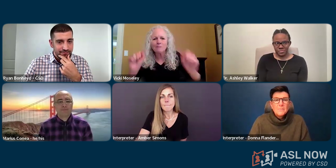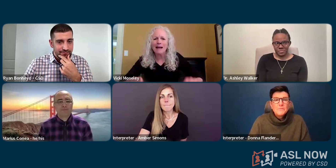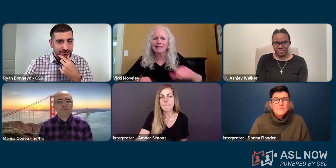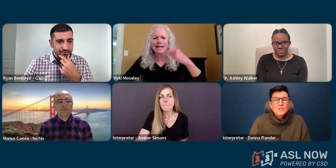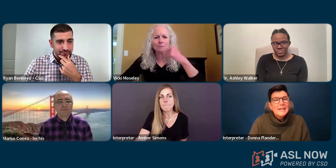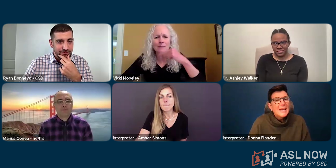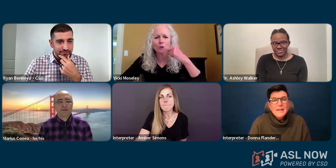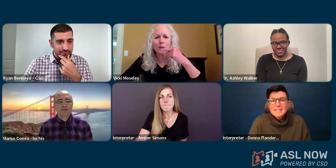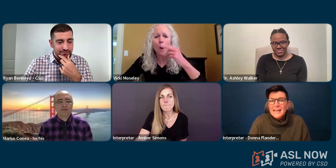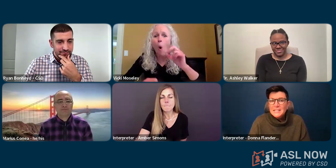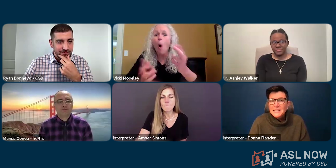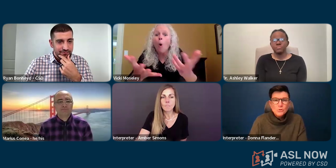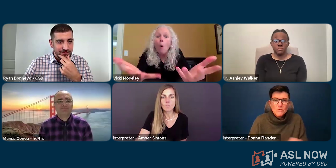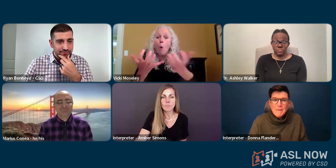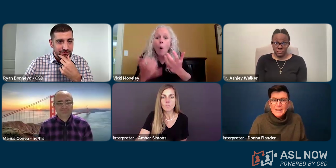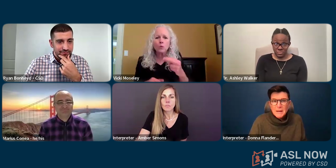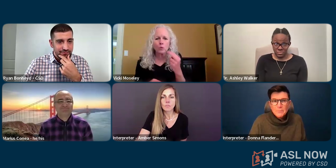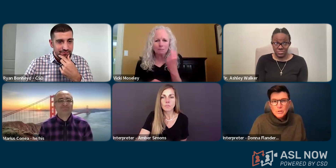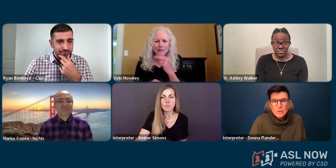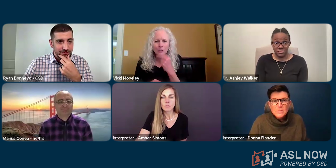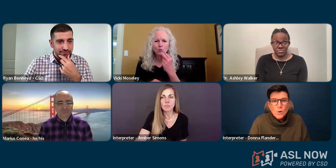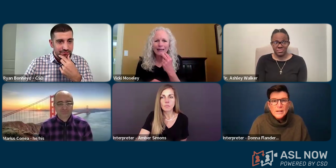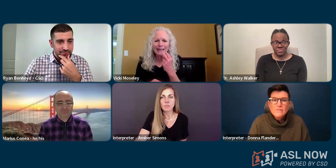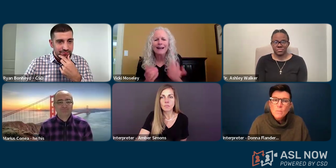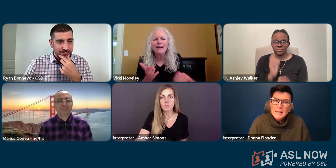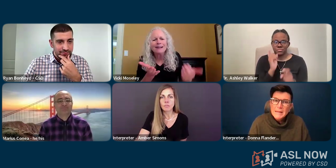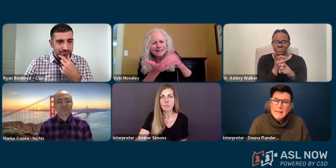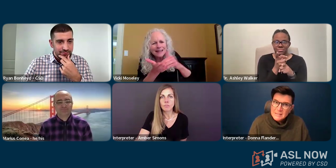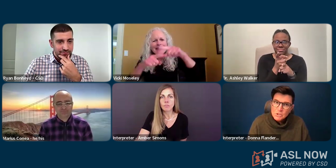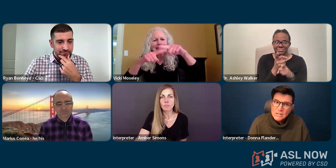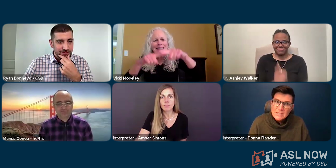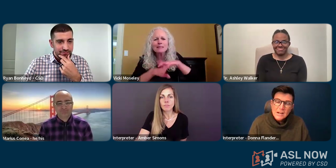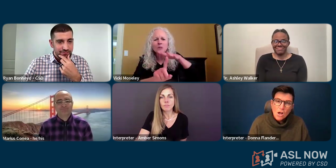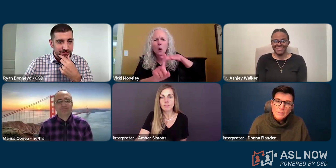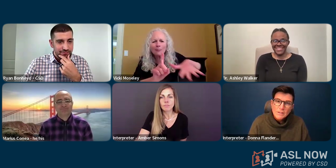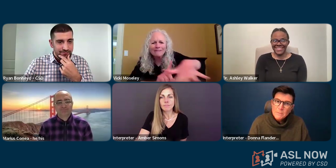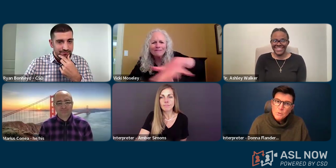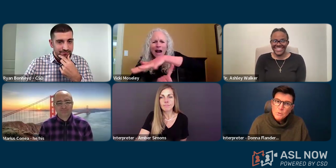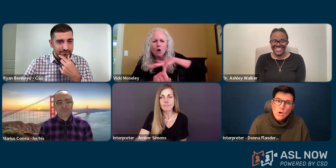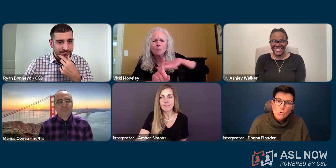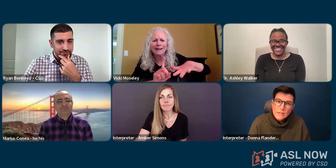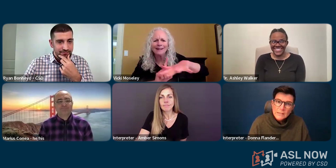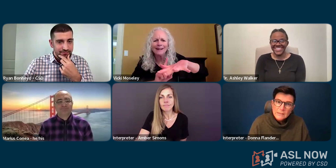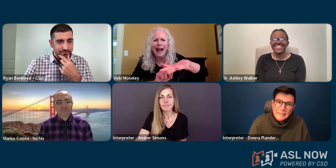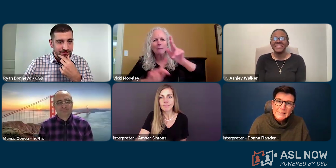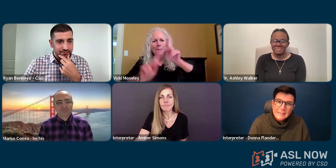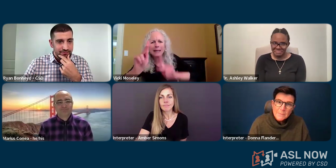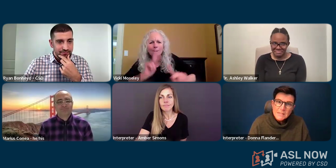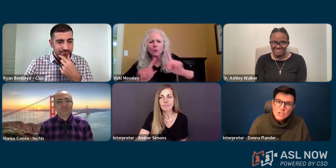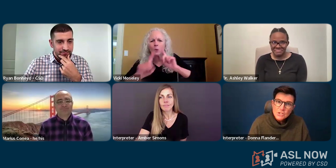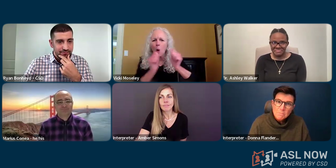So again, that takes me sort of back to my previous point of don't make assumptions that all deaf people can read lips